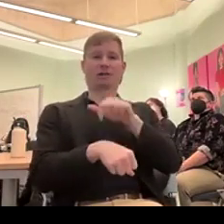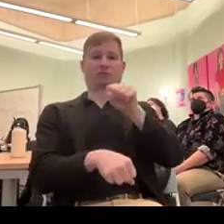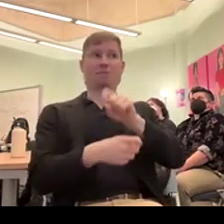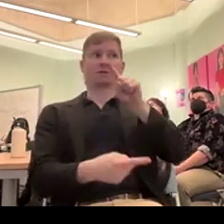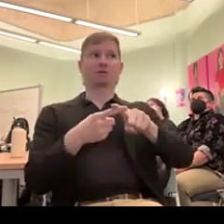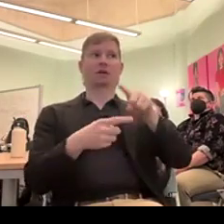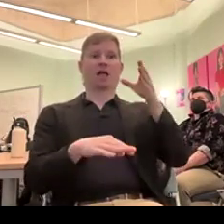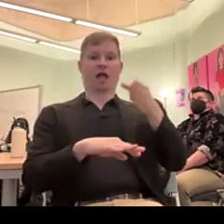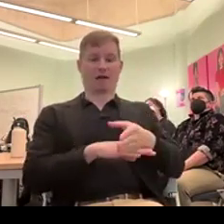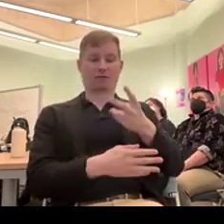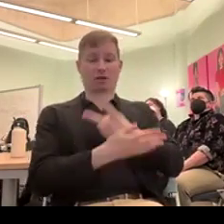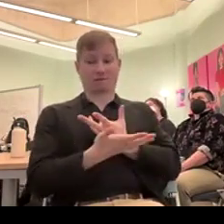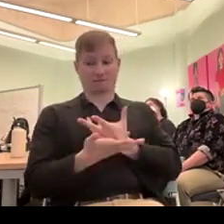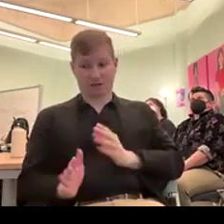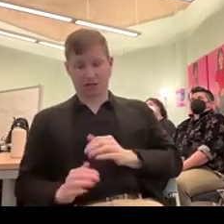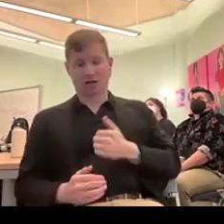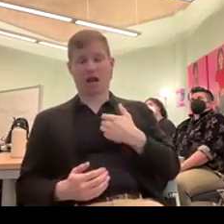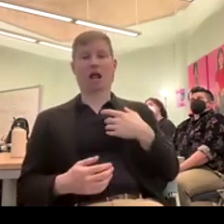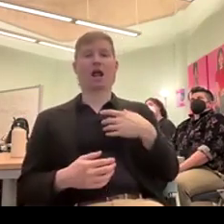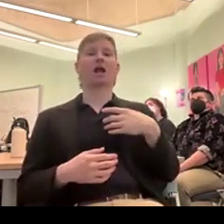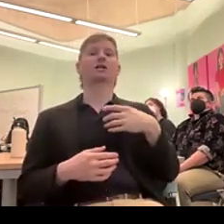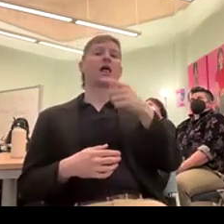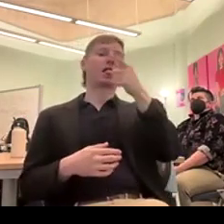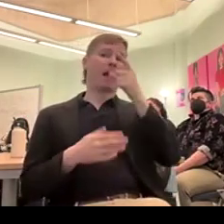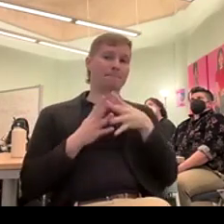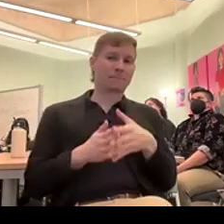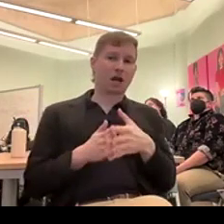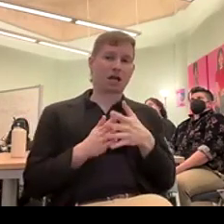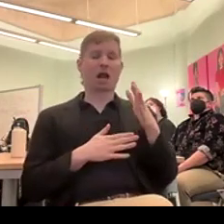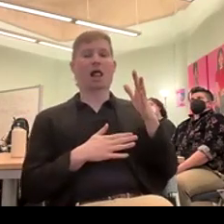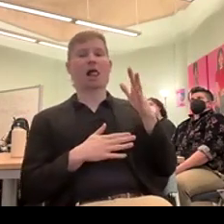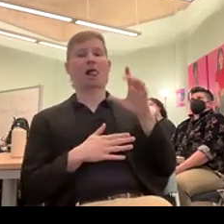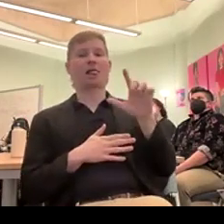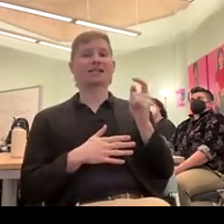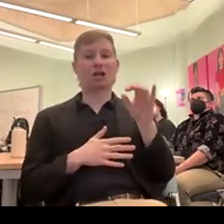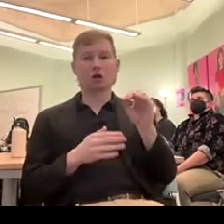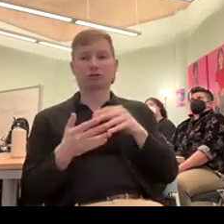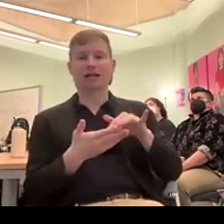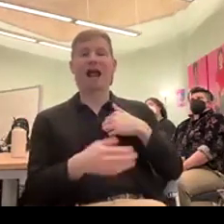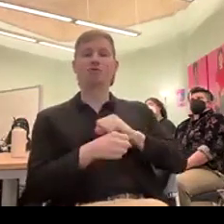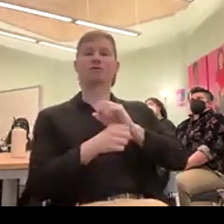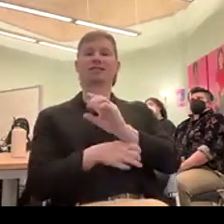so I didn't apply for full-time jobs, so after my masters. And I did Latin American/ Latino Studies,